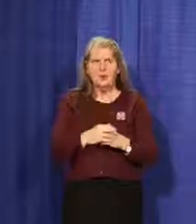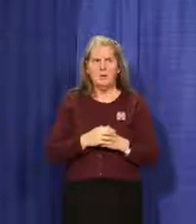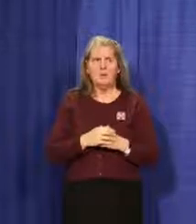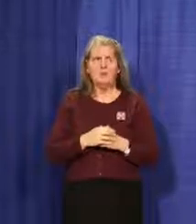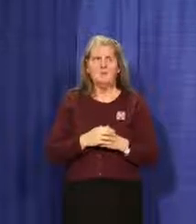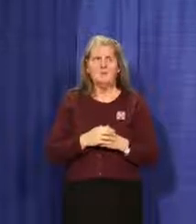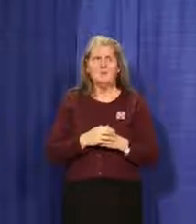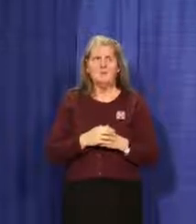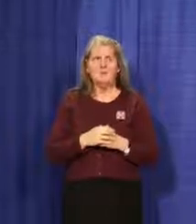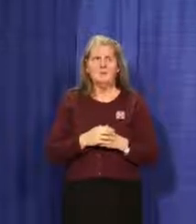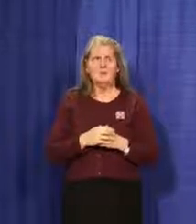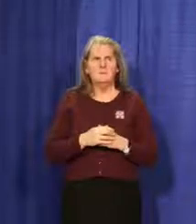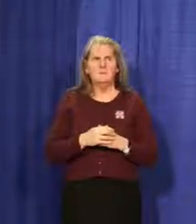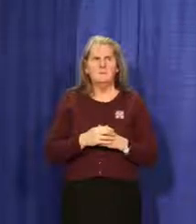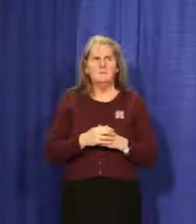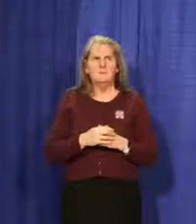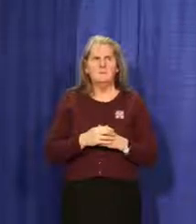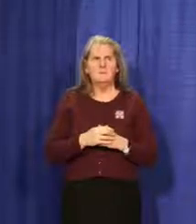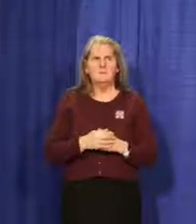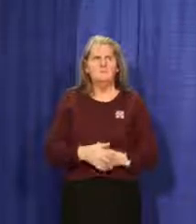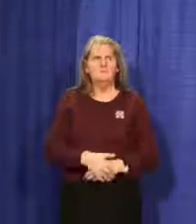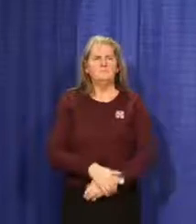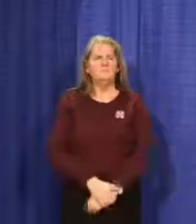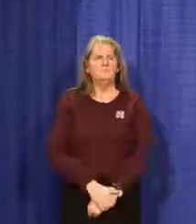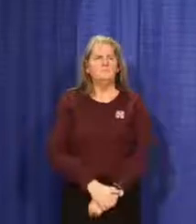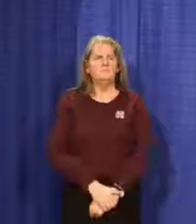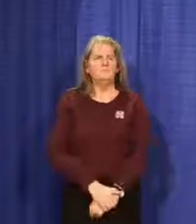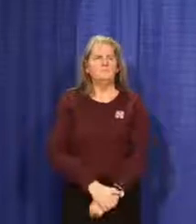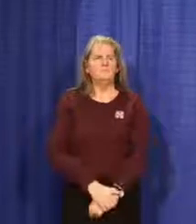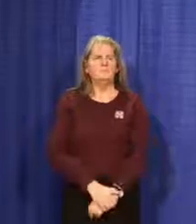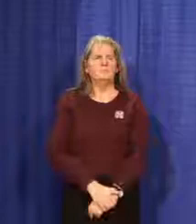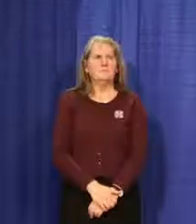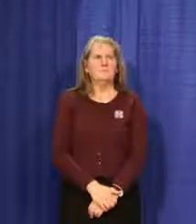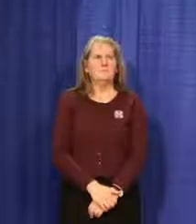Yukon. Merci.